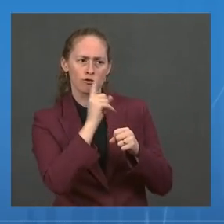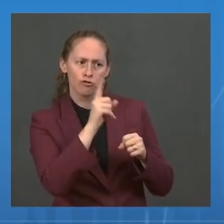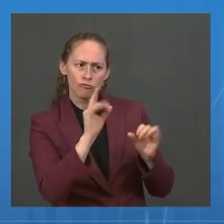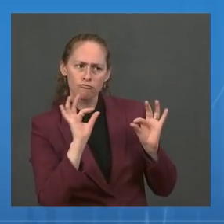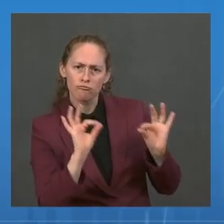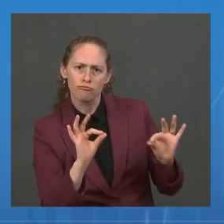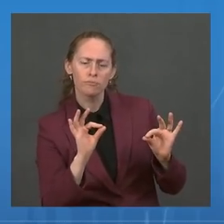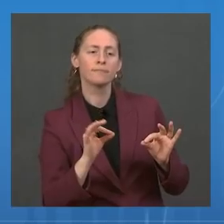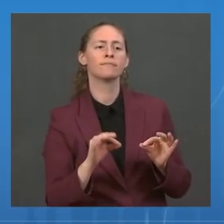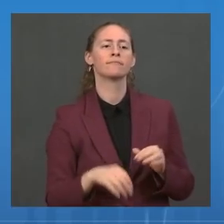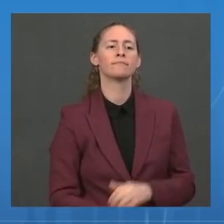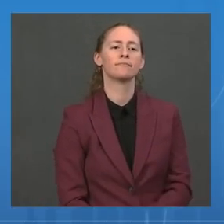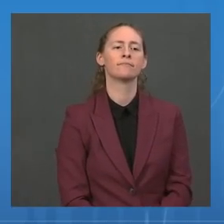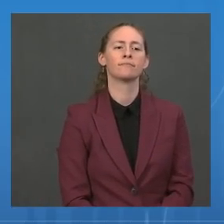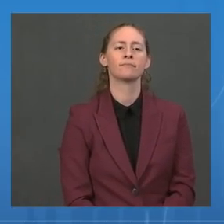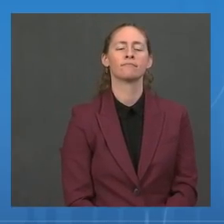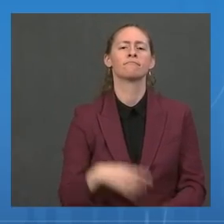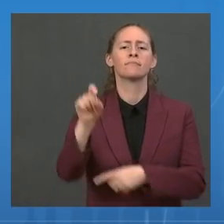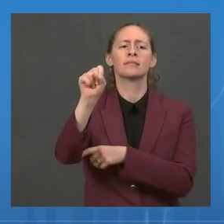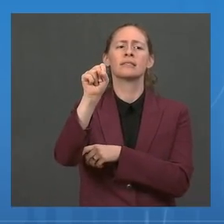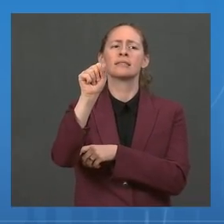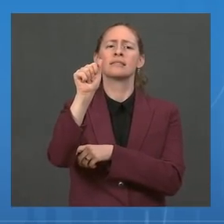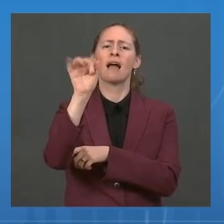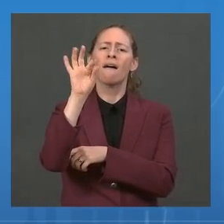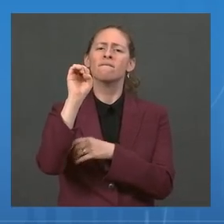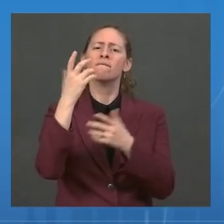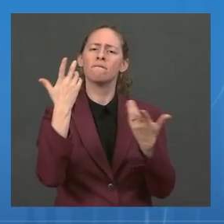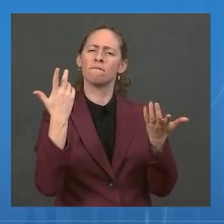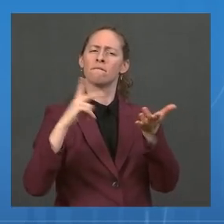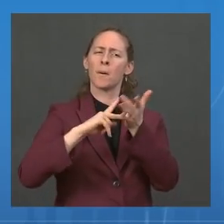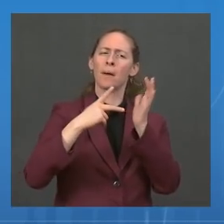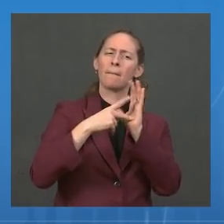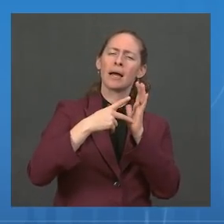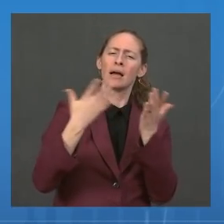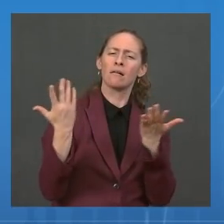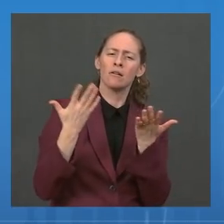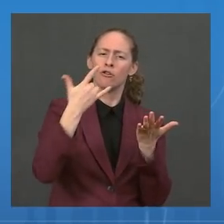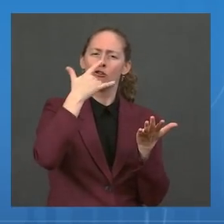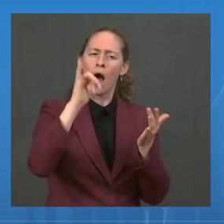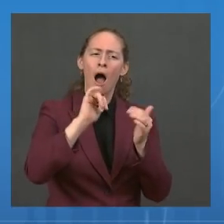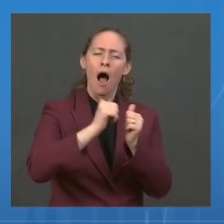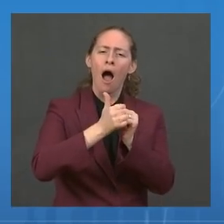conducting separate clinical trials for children. We want to be sure, beyond a shadow of a doubt,